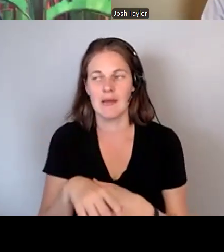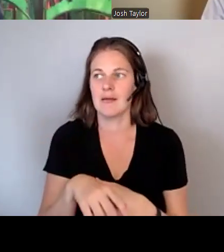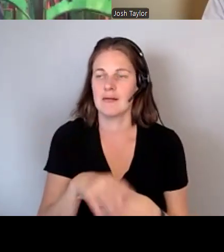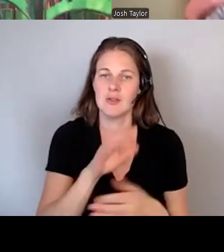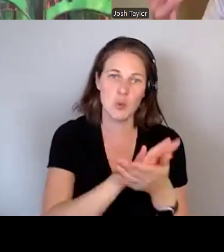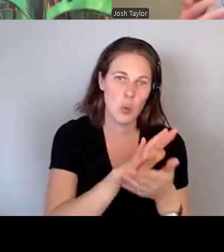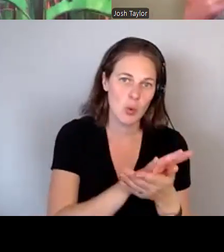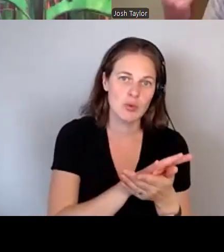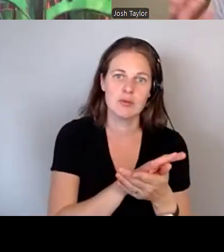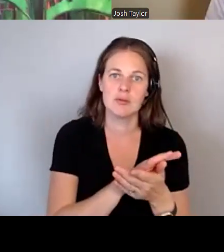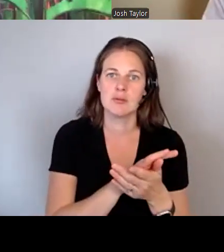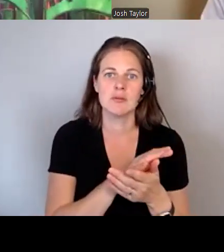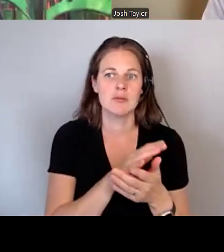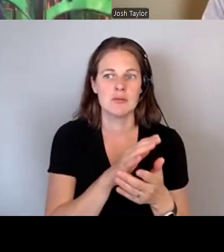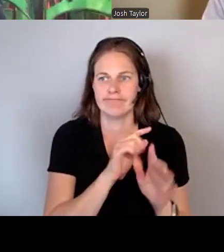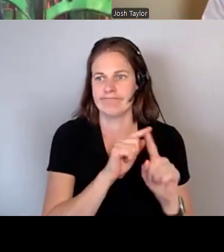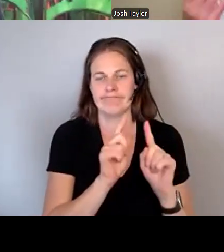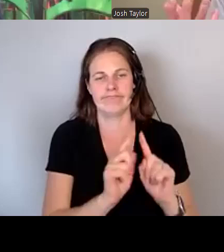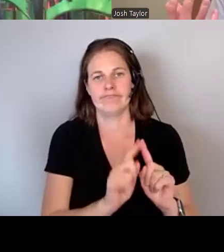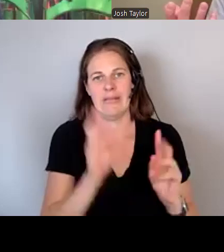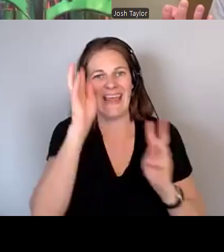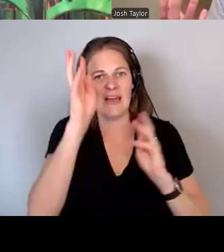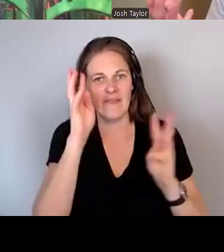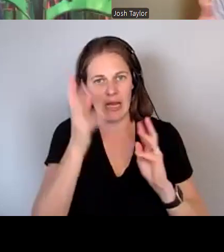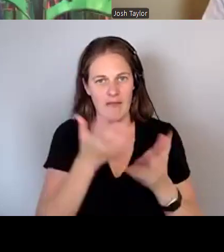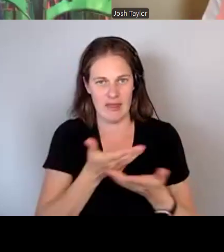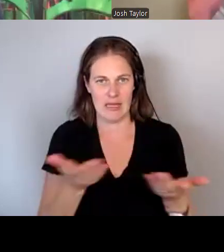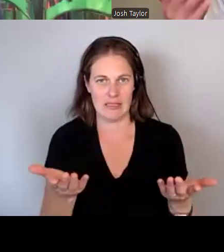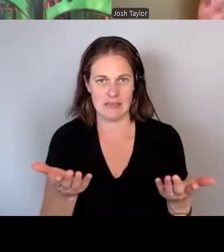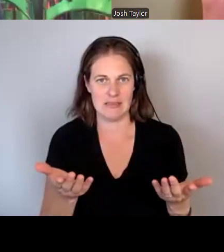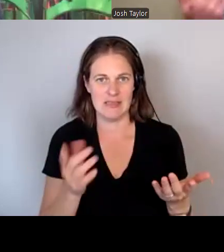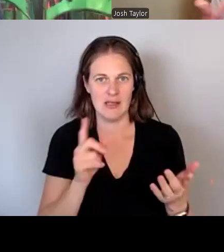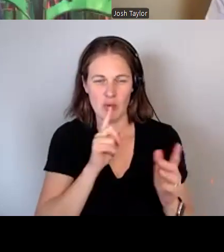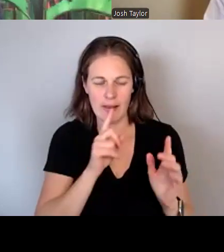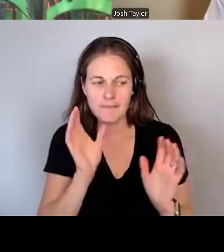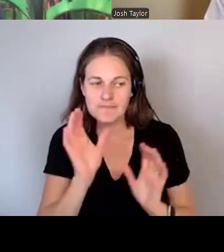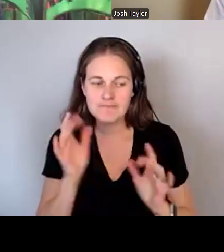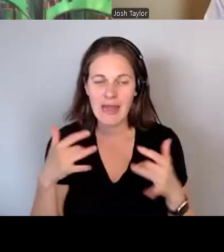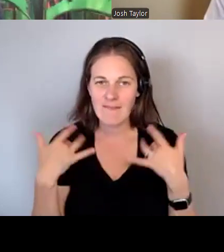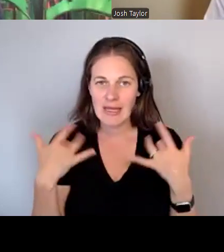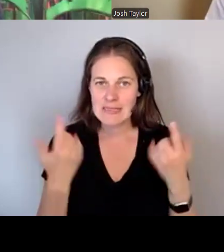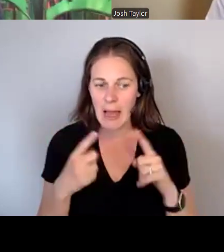that are doing really these cool innovative things, but just kind of finding out through some of these events that are happening if folks aren't already plugged in